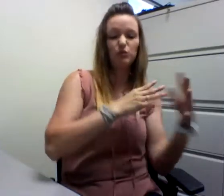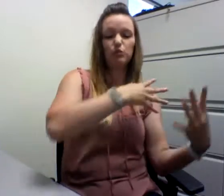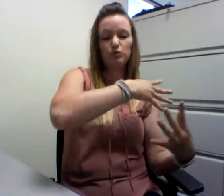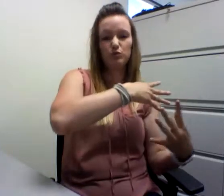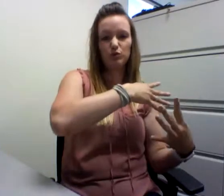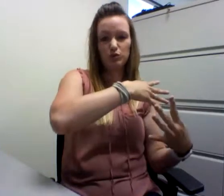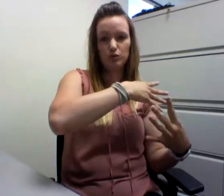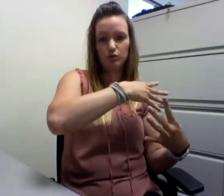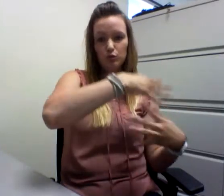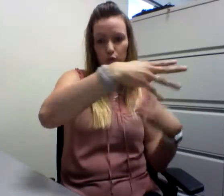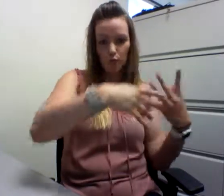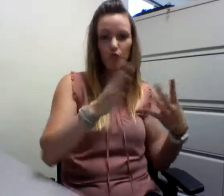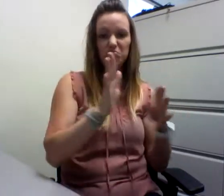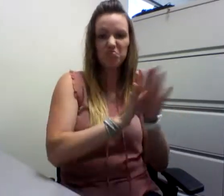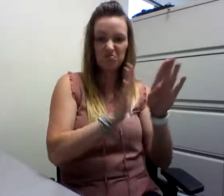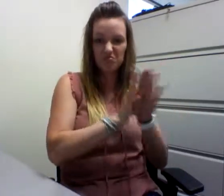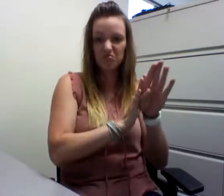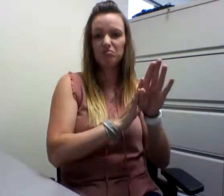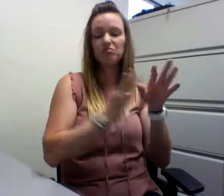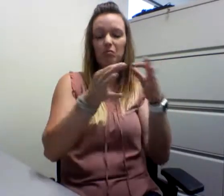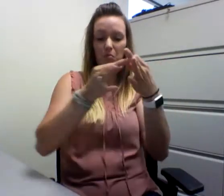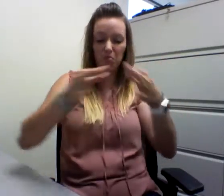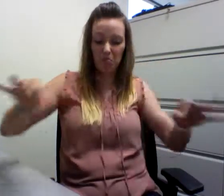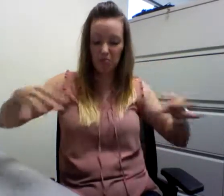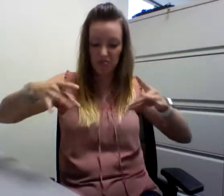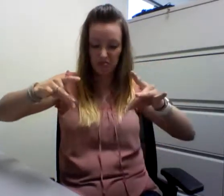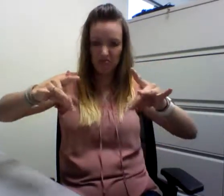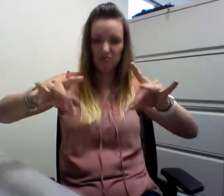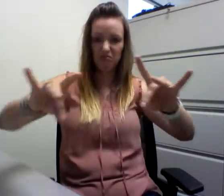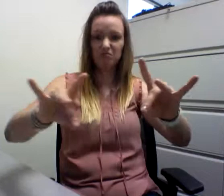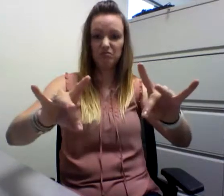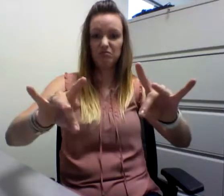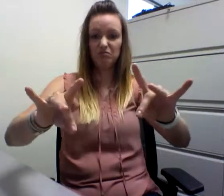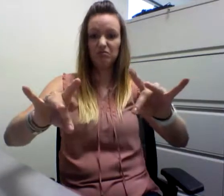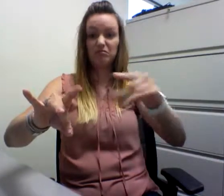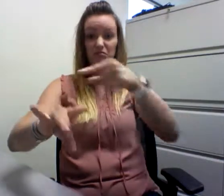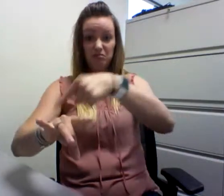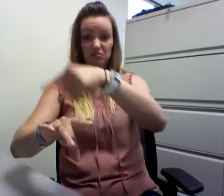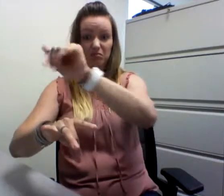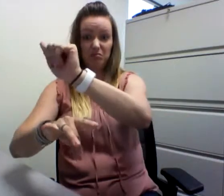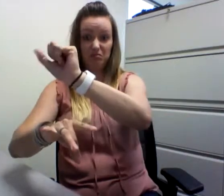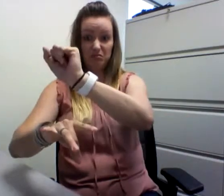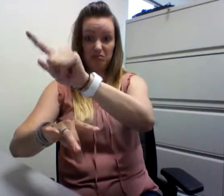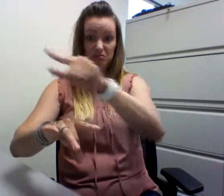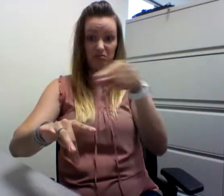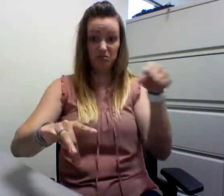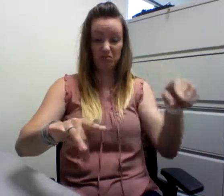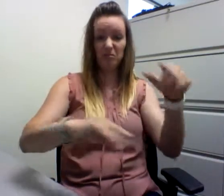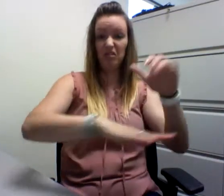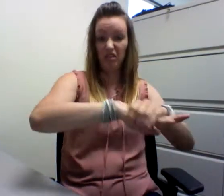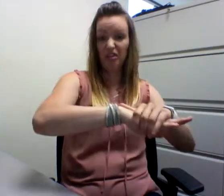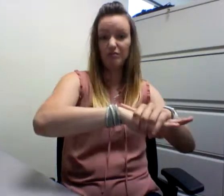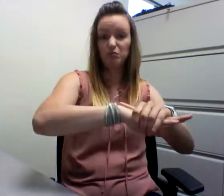many different areas academic, social and personal development, language acquisition in both English and ASL